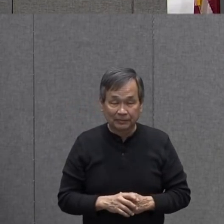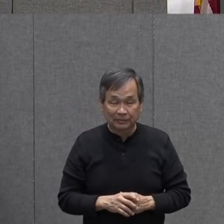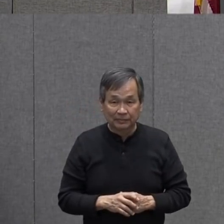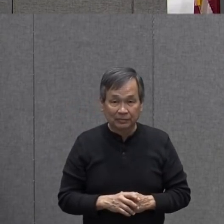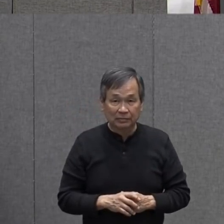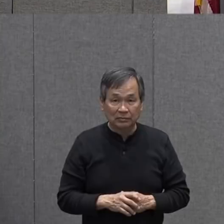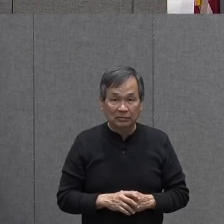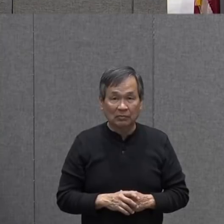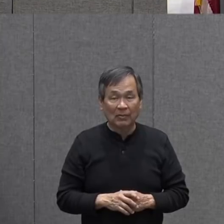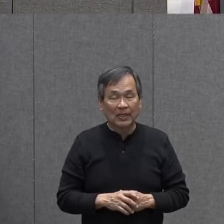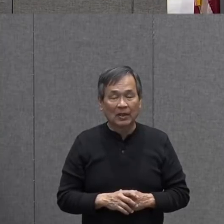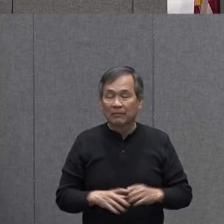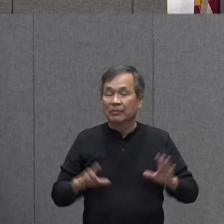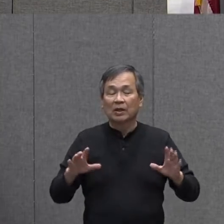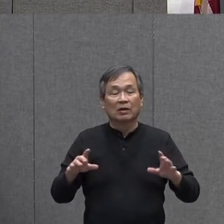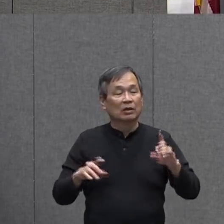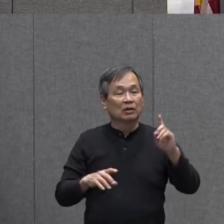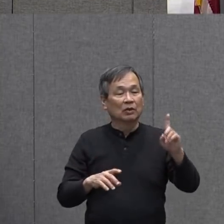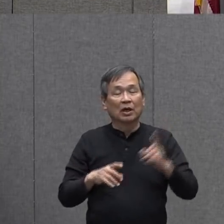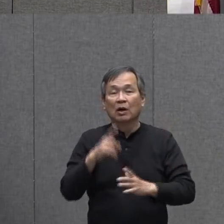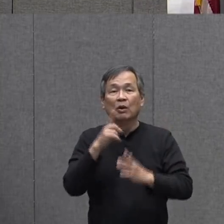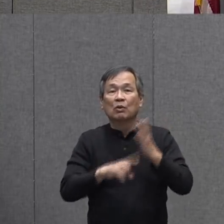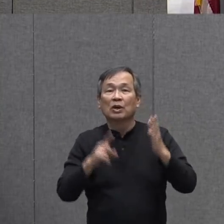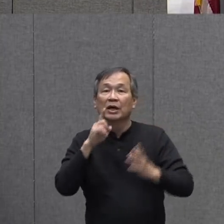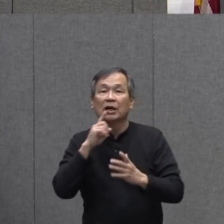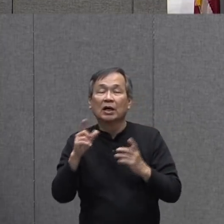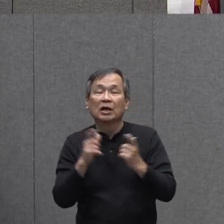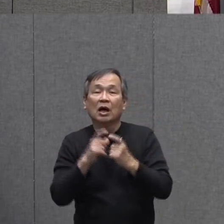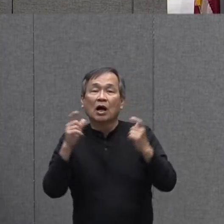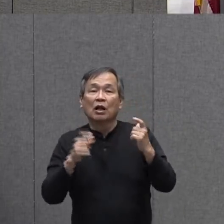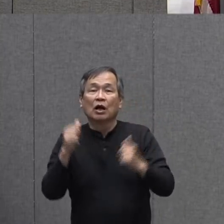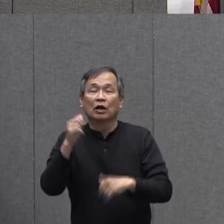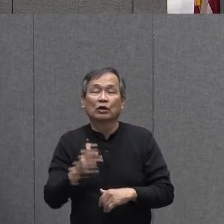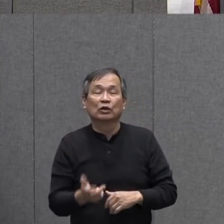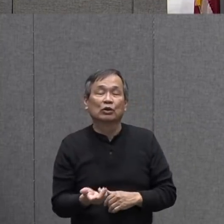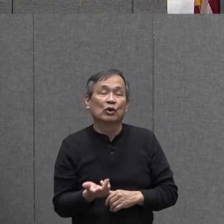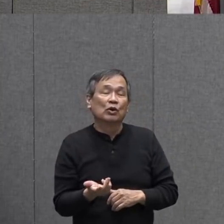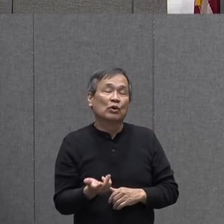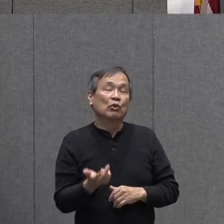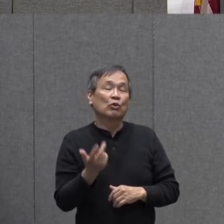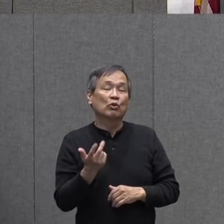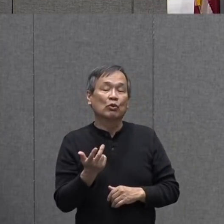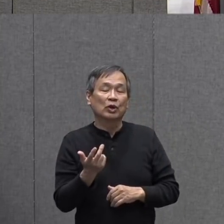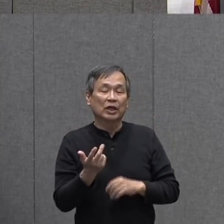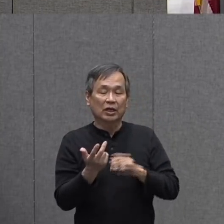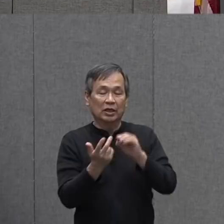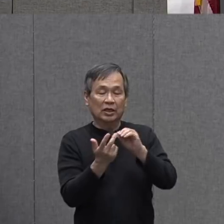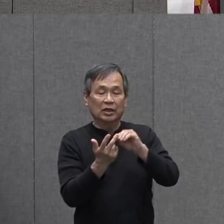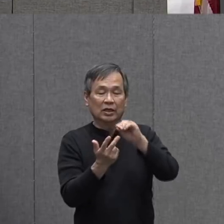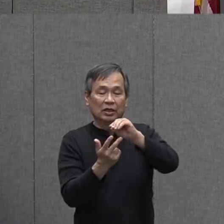The first one says, what is the larges three digit number Carol can make with her cards?